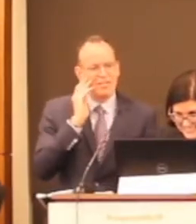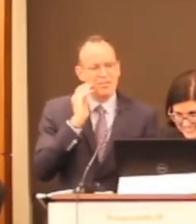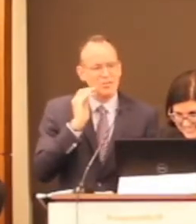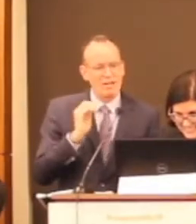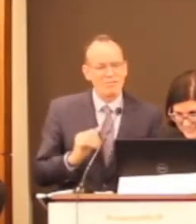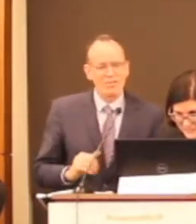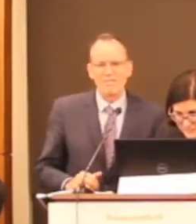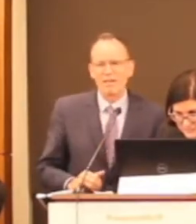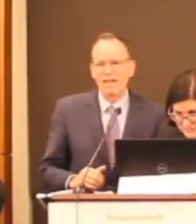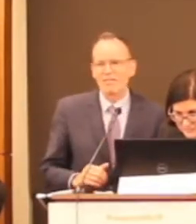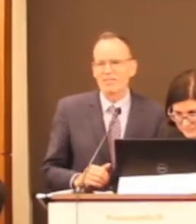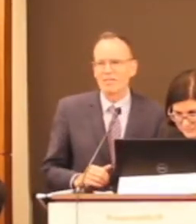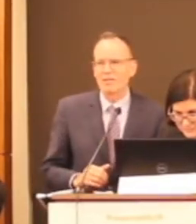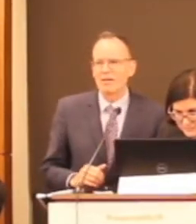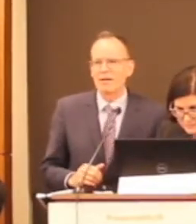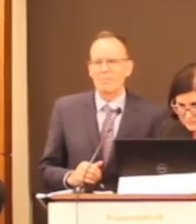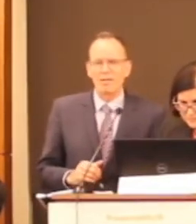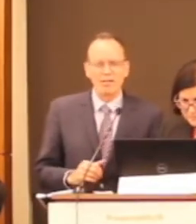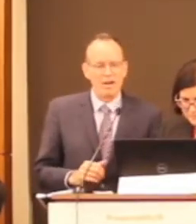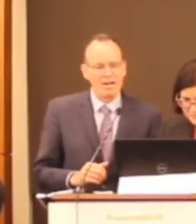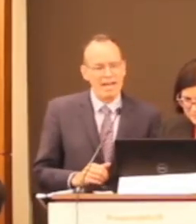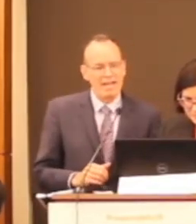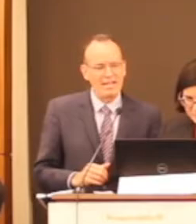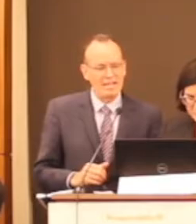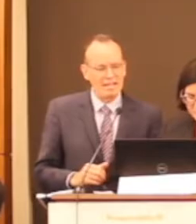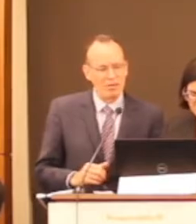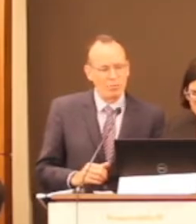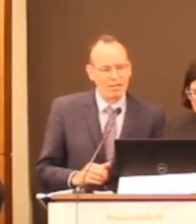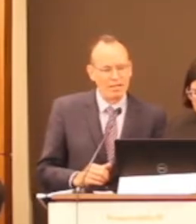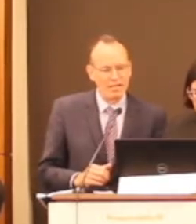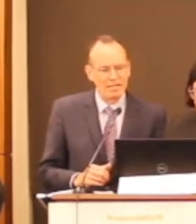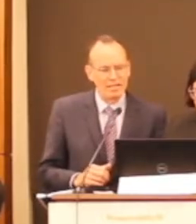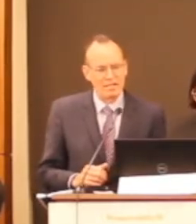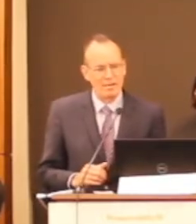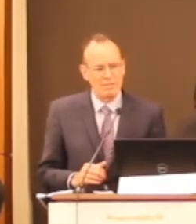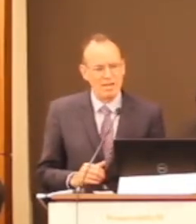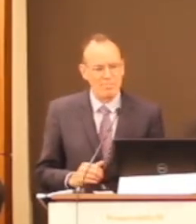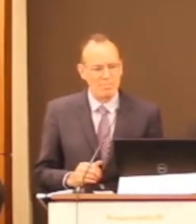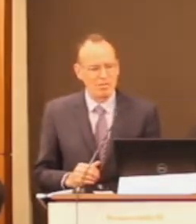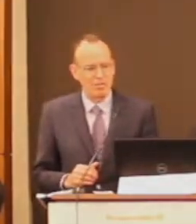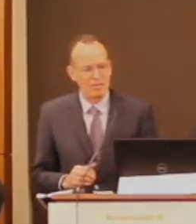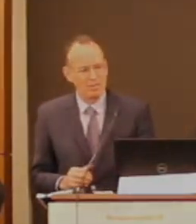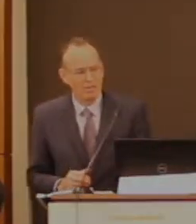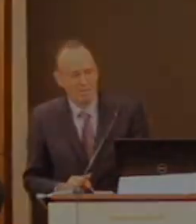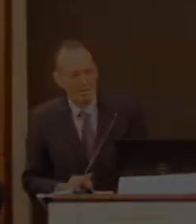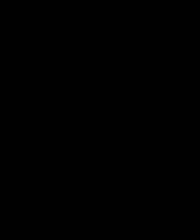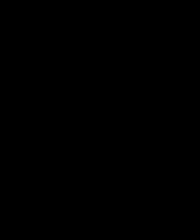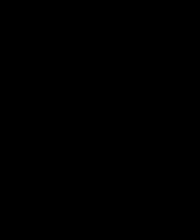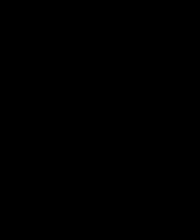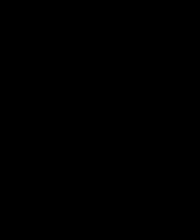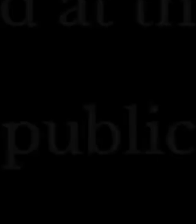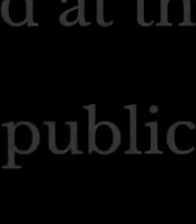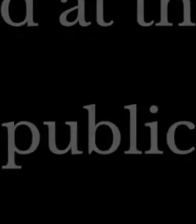little trailer for deaf out loud is going to appear on A&E Network in September